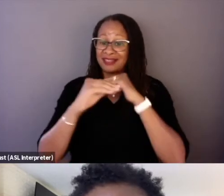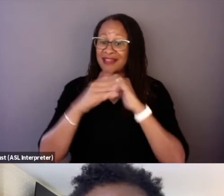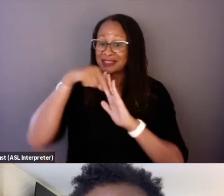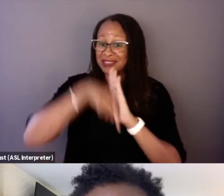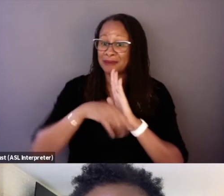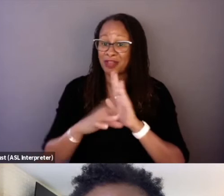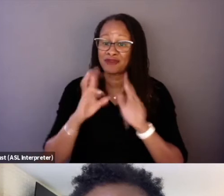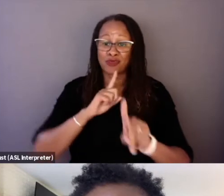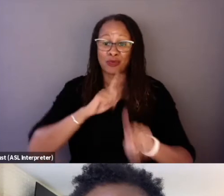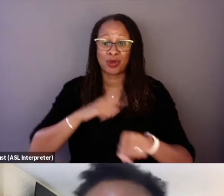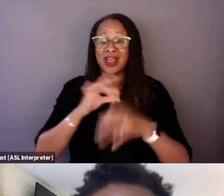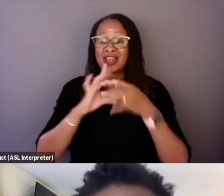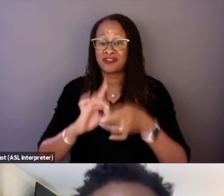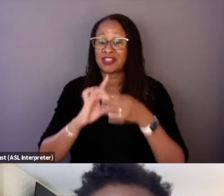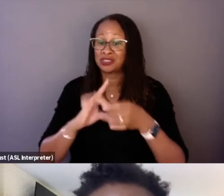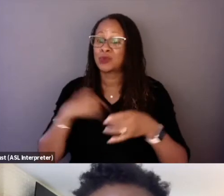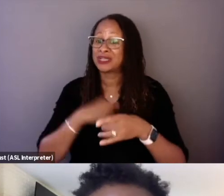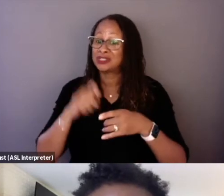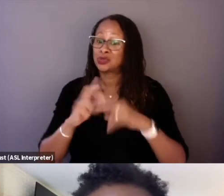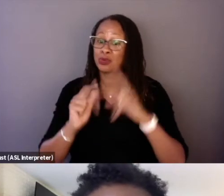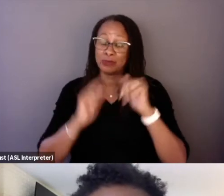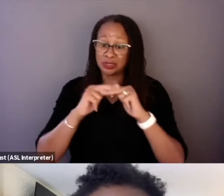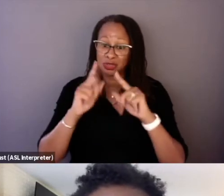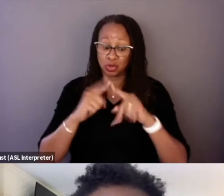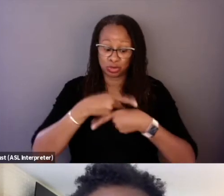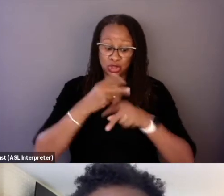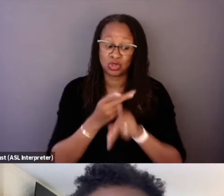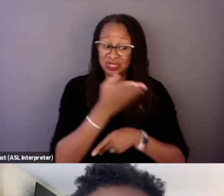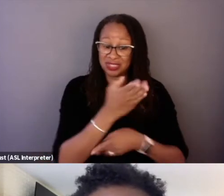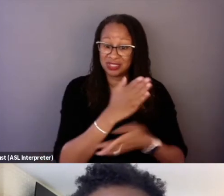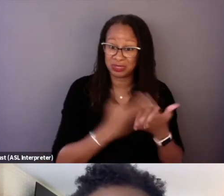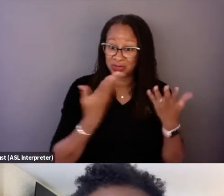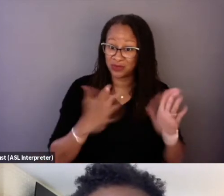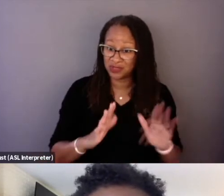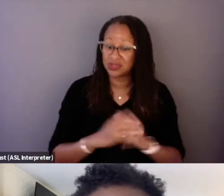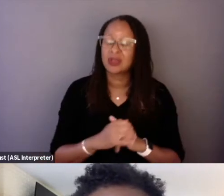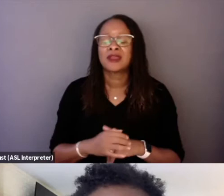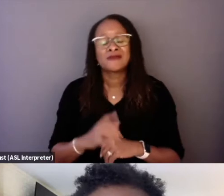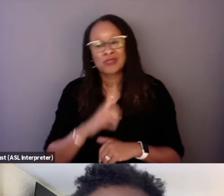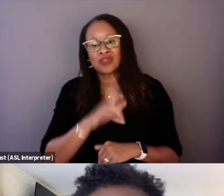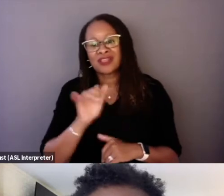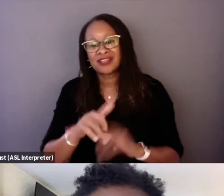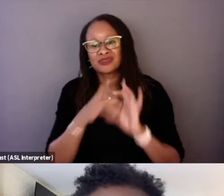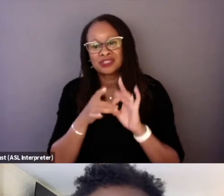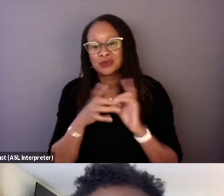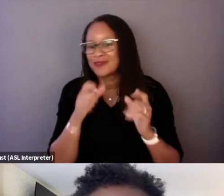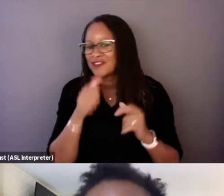and the relationships we had to build to produce this piece, those are relationships that we haven't walked away from.